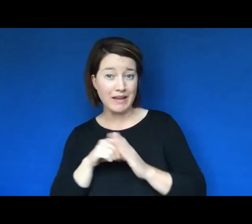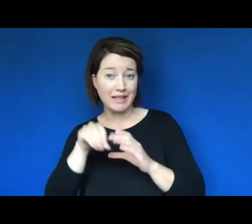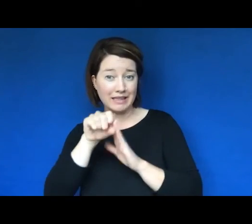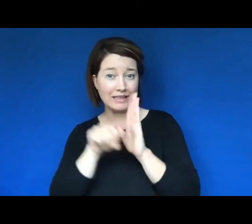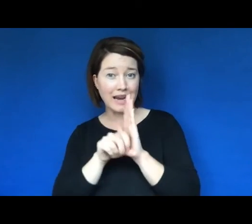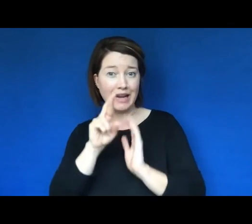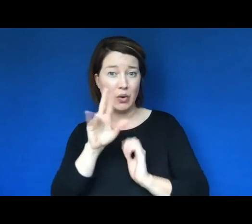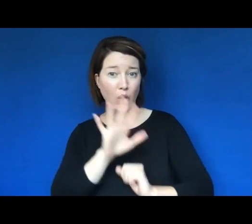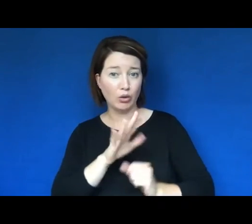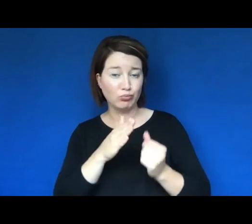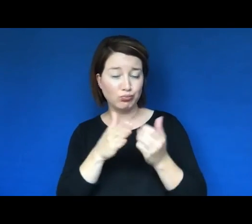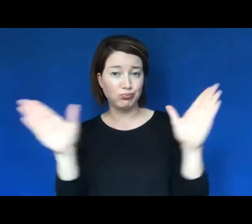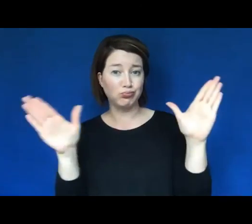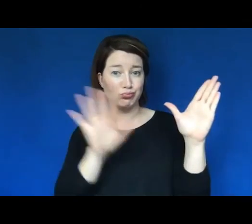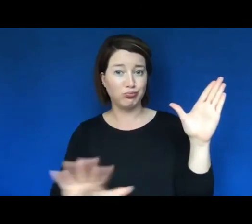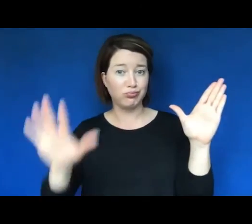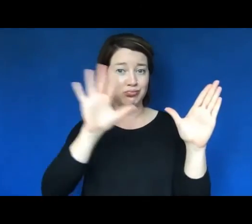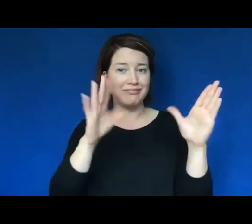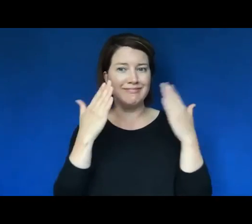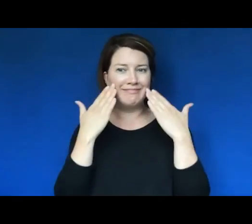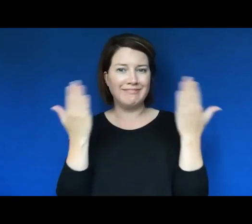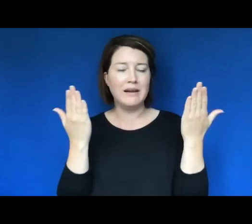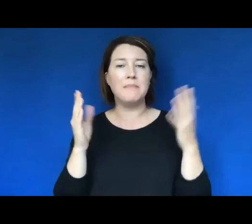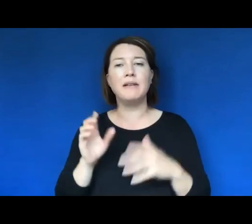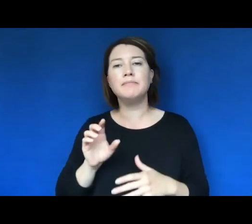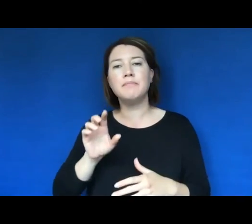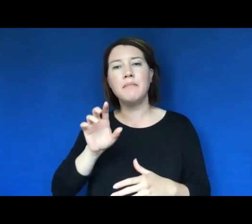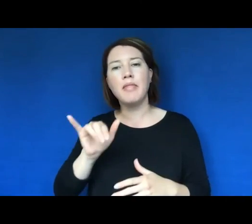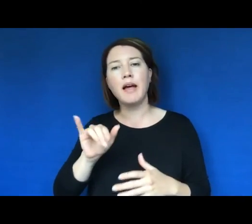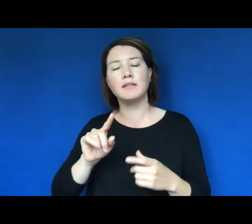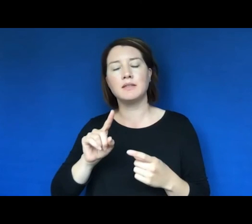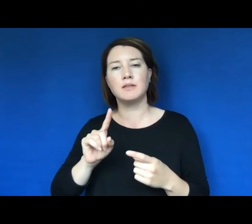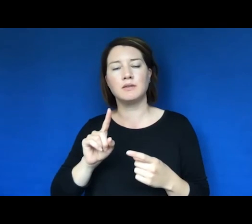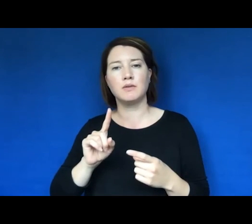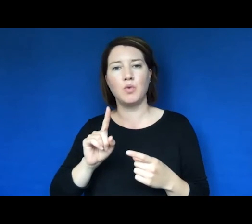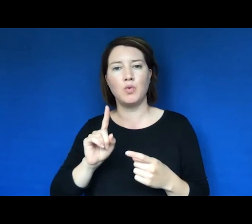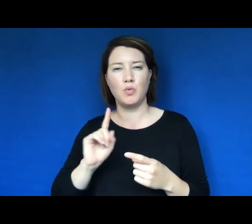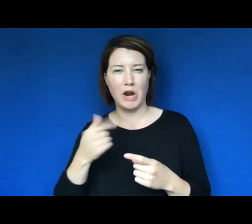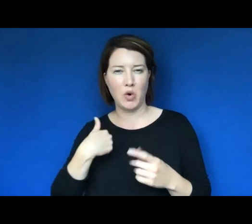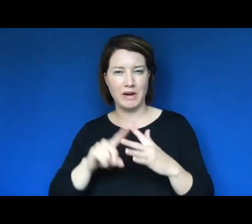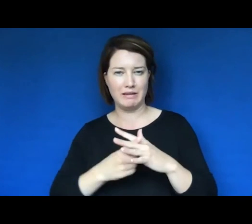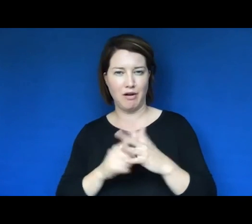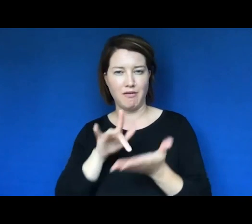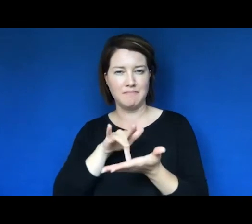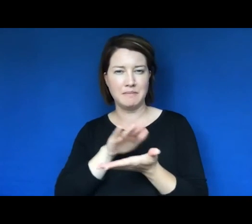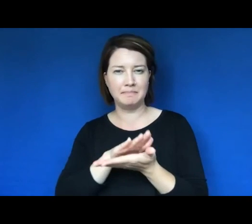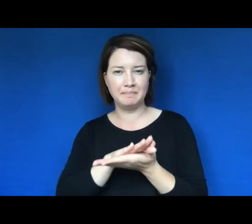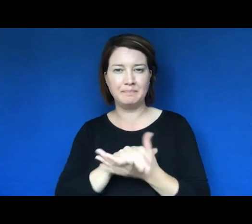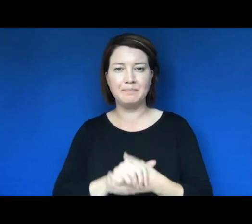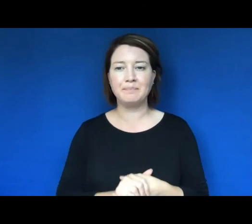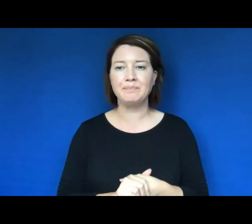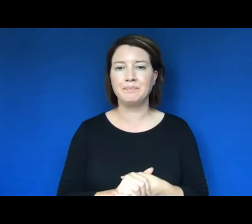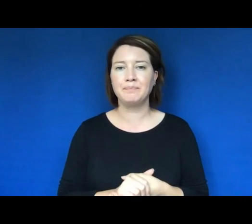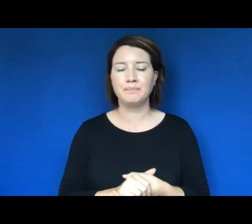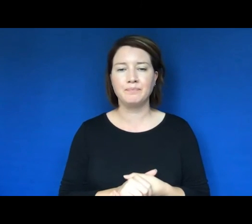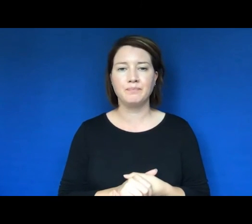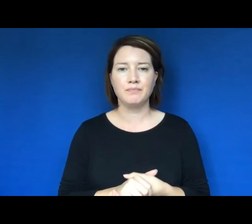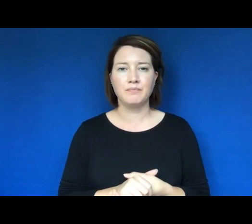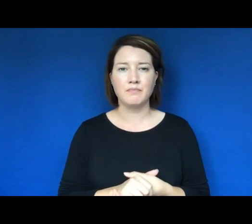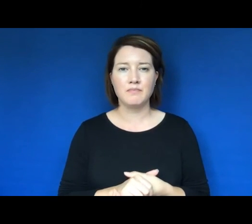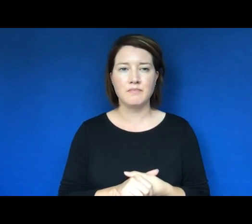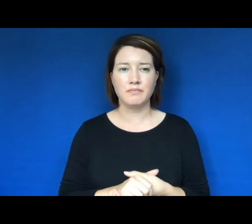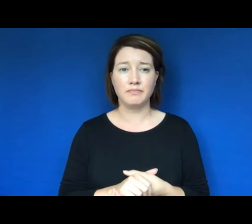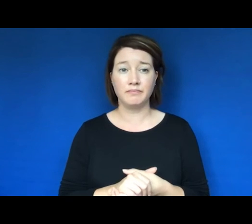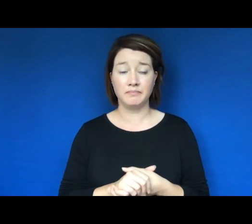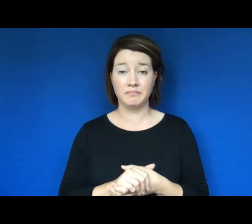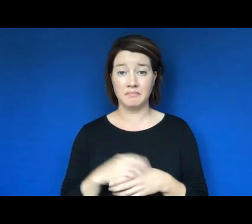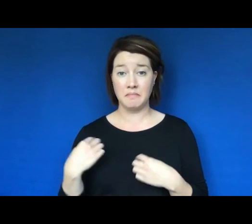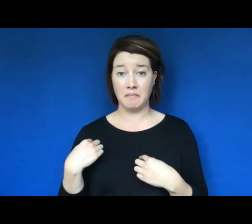But that is where it is starting to emerge at least, and what I have seen in my experience